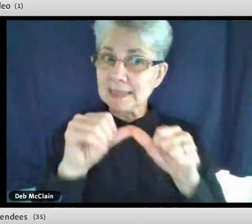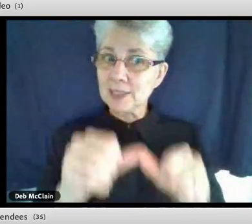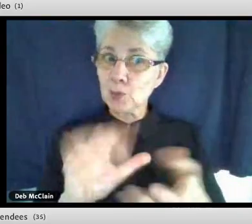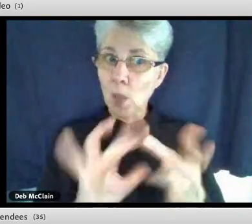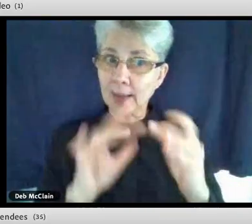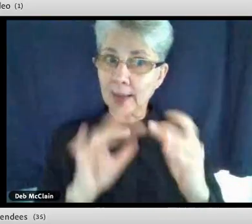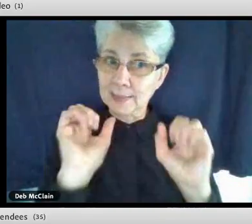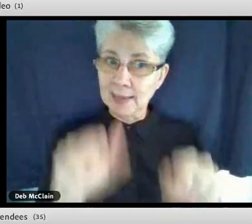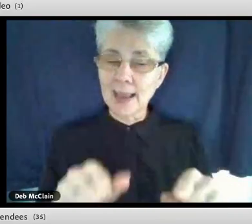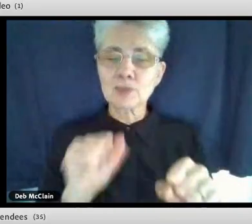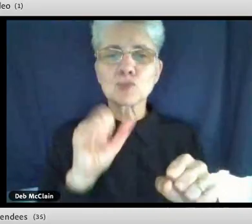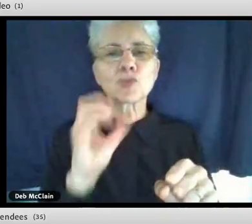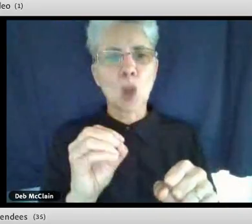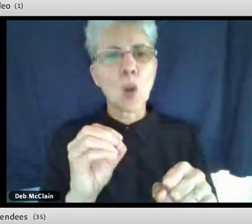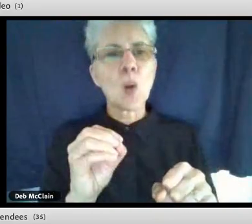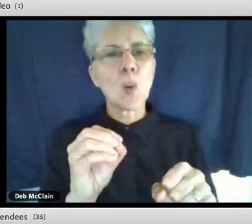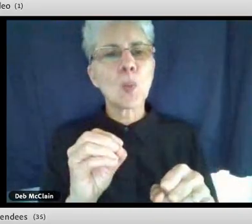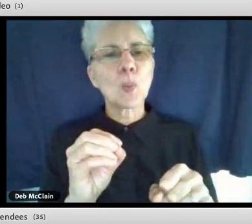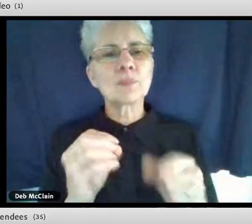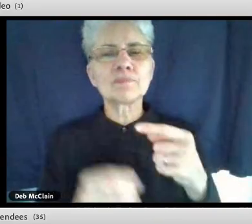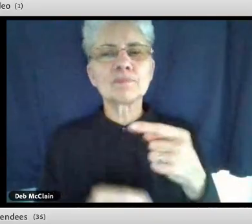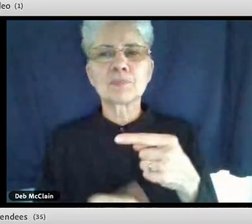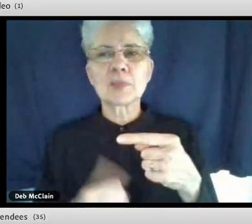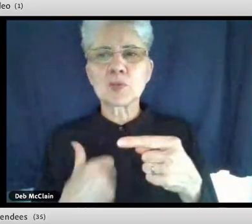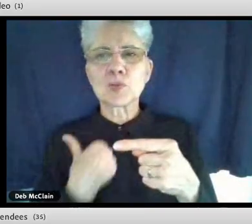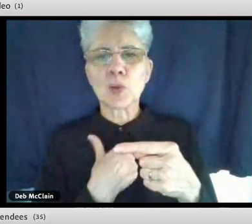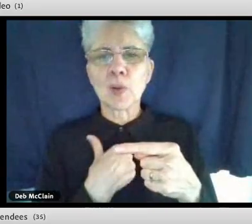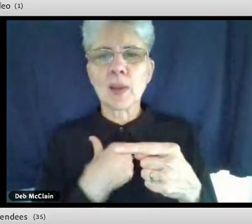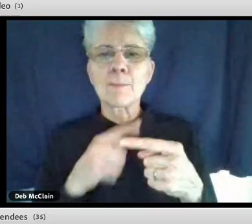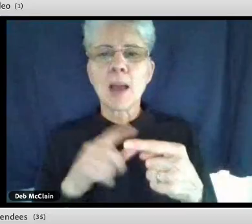"Our doors are closed, but our services continue,"